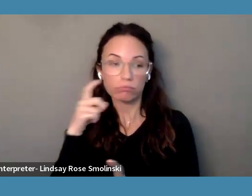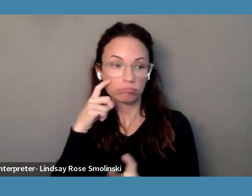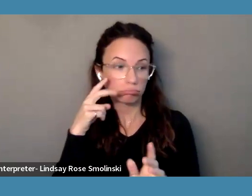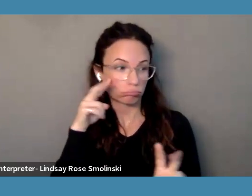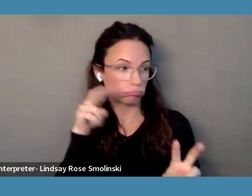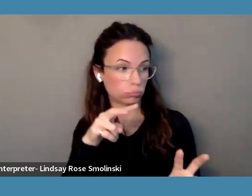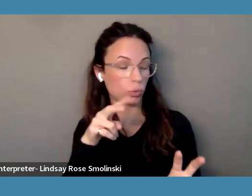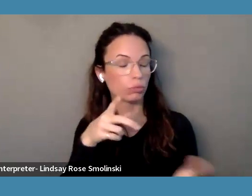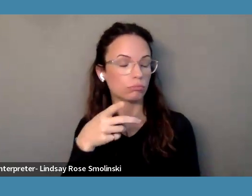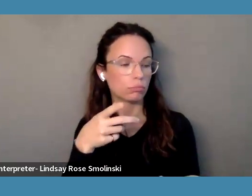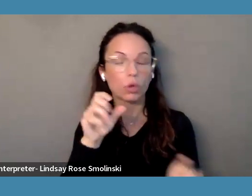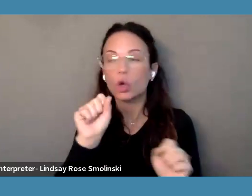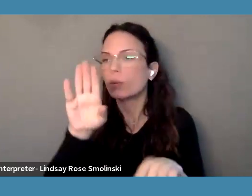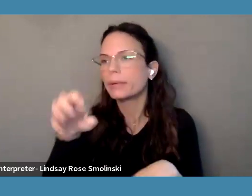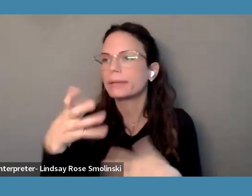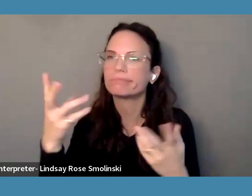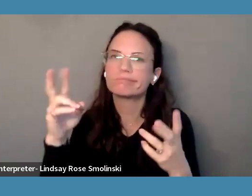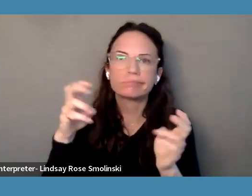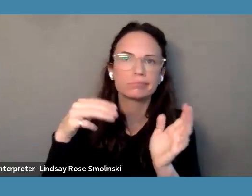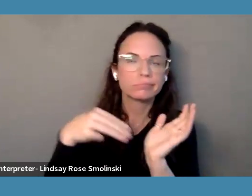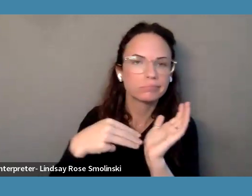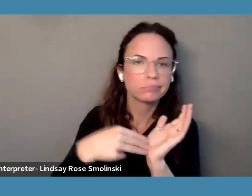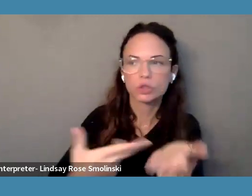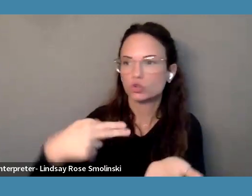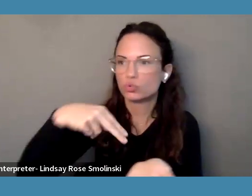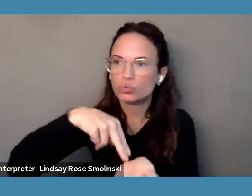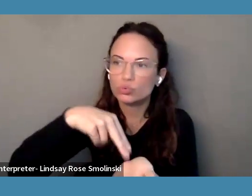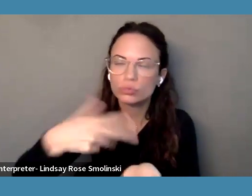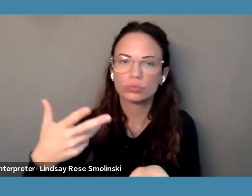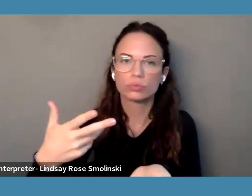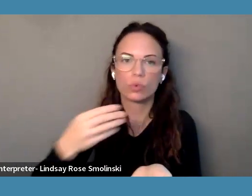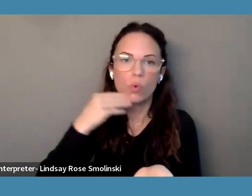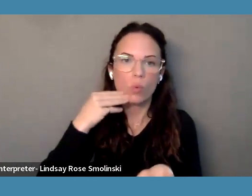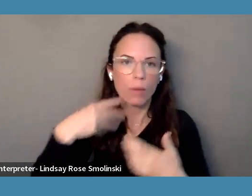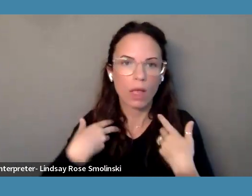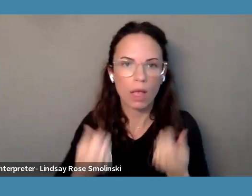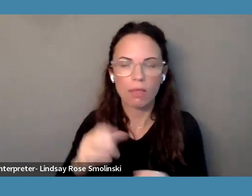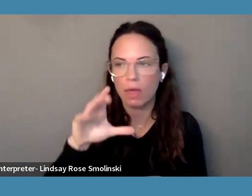such as nurses, home healthcare agencies,